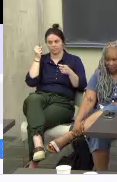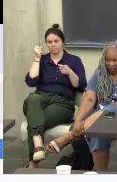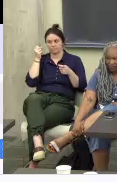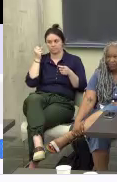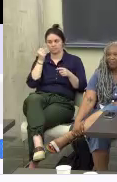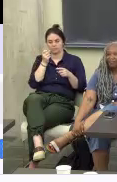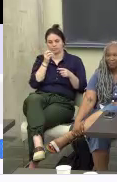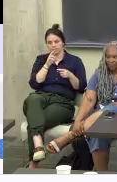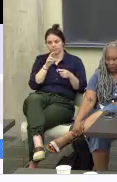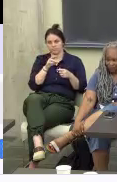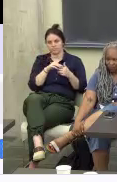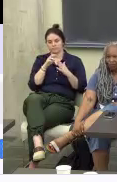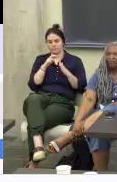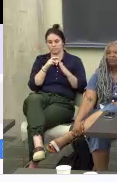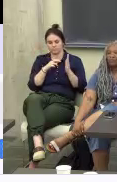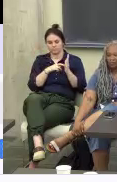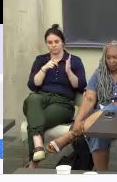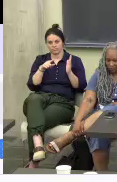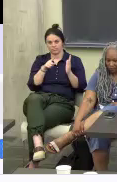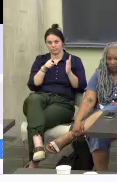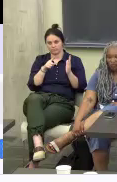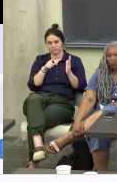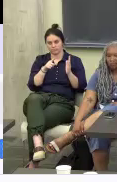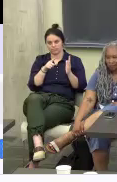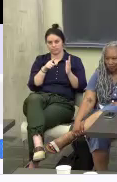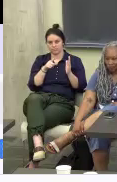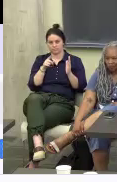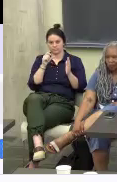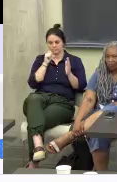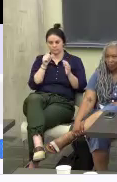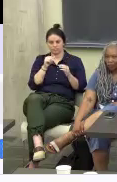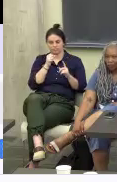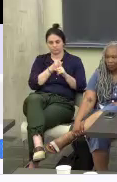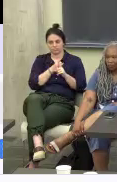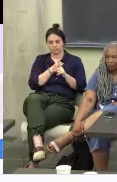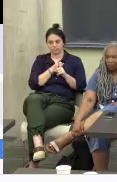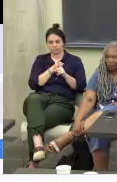Or there's a regulation that's being driven and the people in public sector